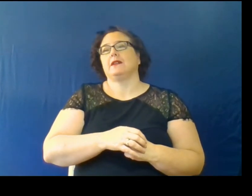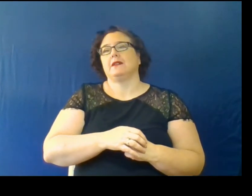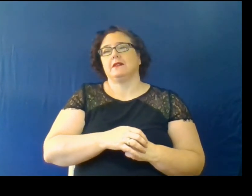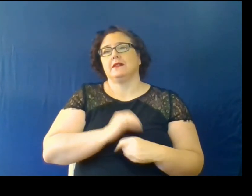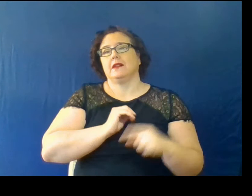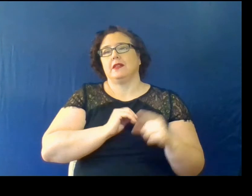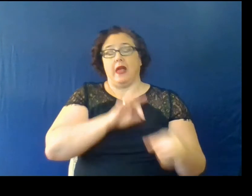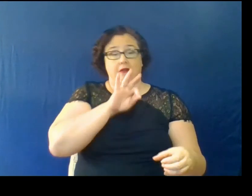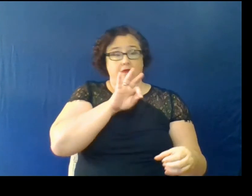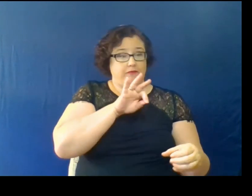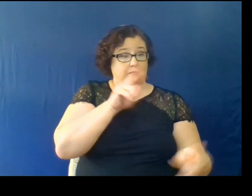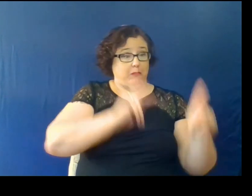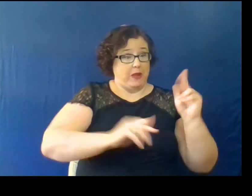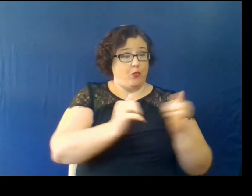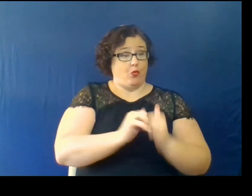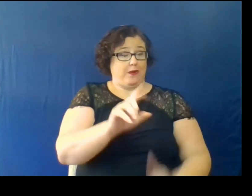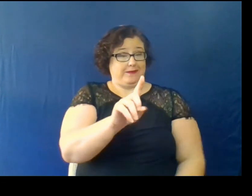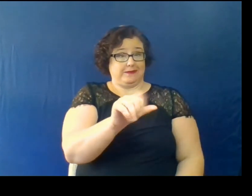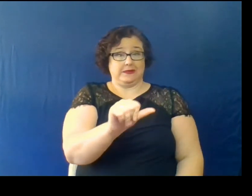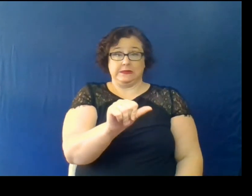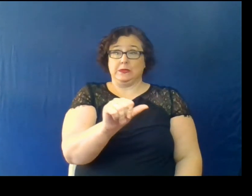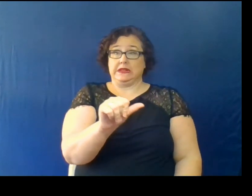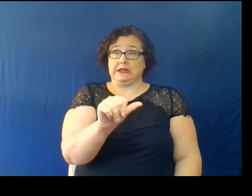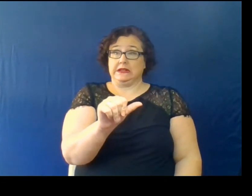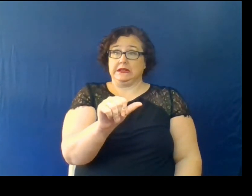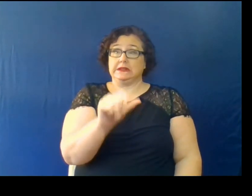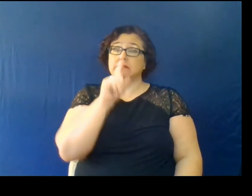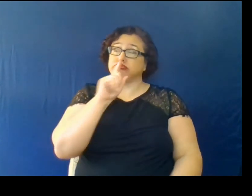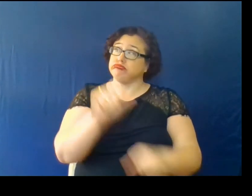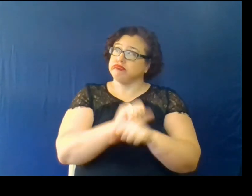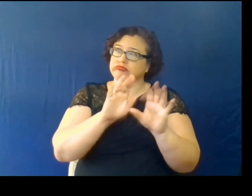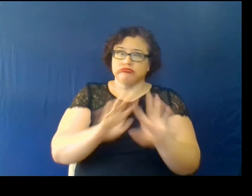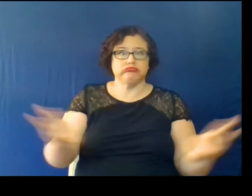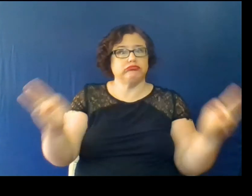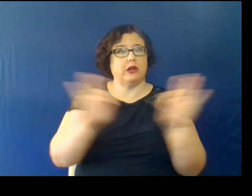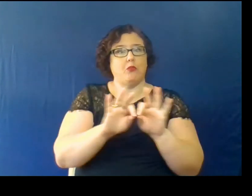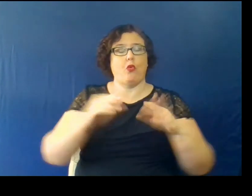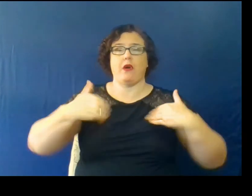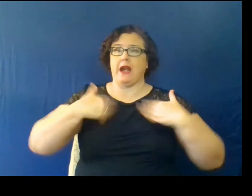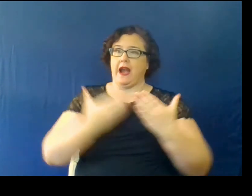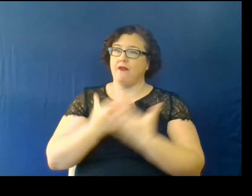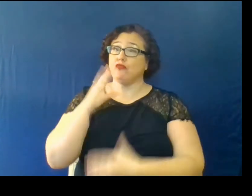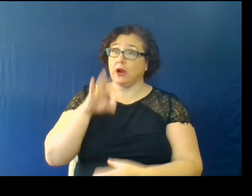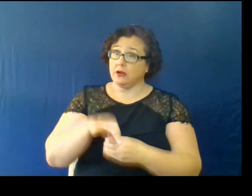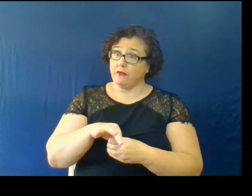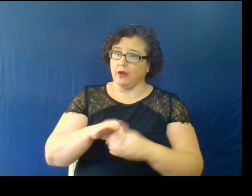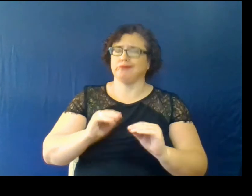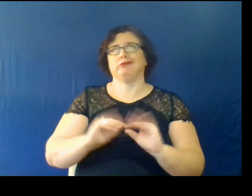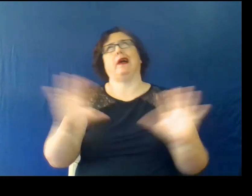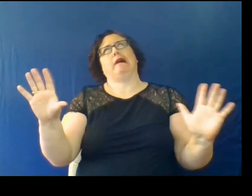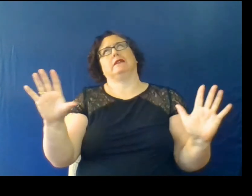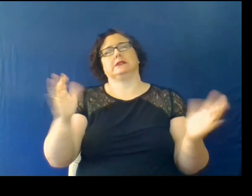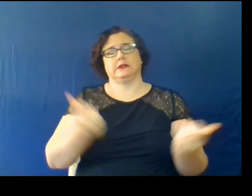folks with disabilities are important and they have the right to vote obviously. And then second